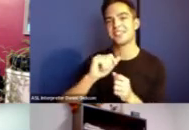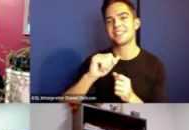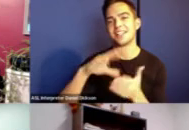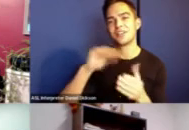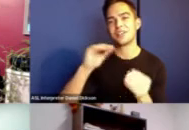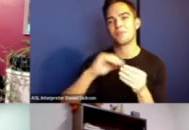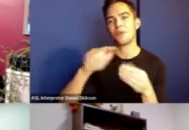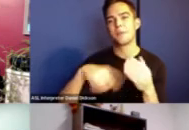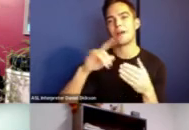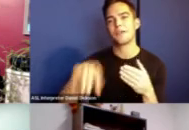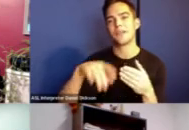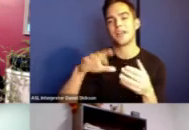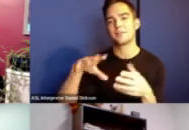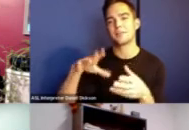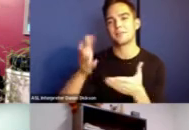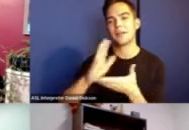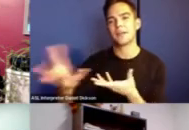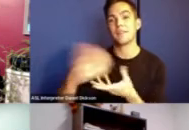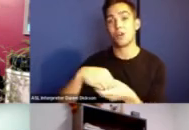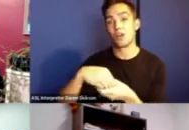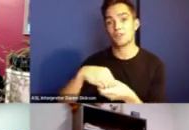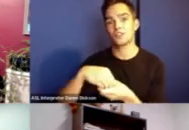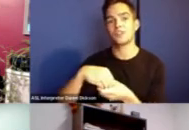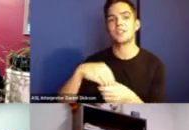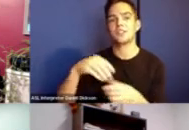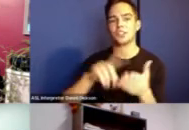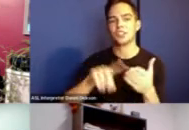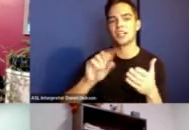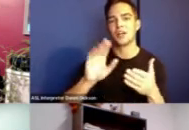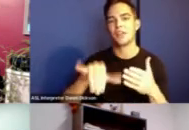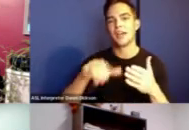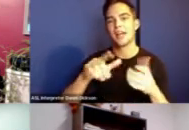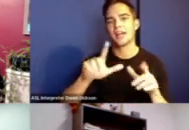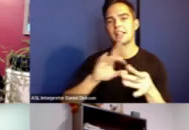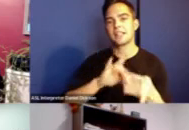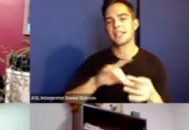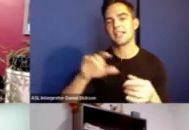seeing if you can get engaged, you could check out that link. And then for the Indiana recovery Council, you can also